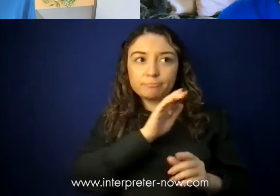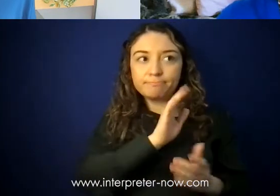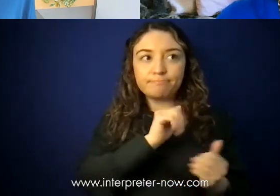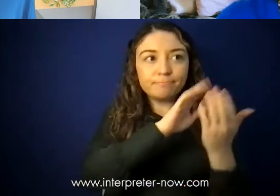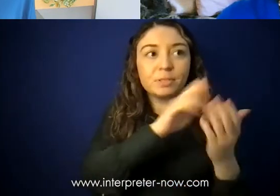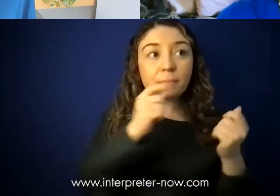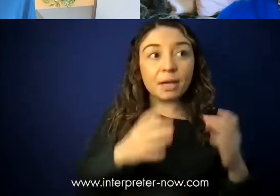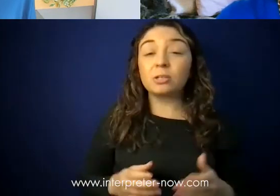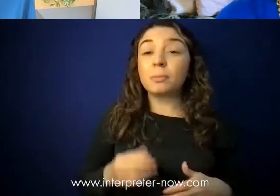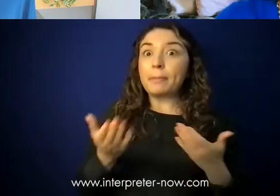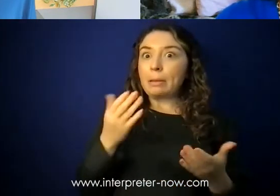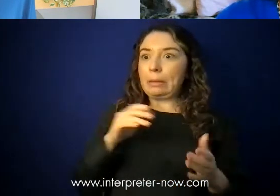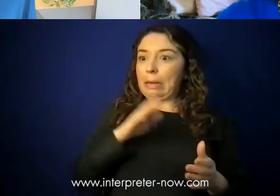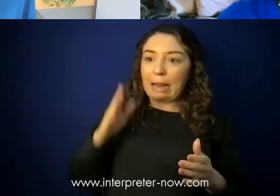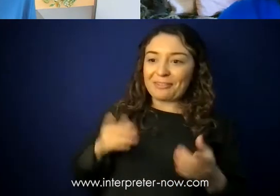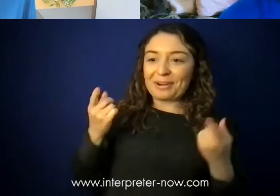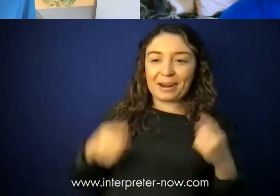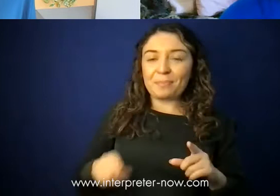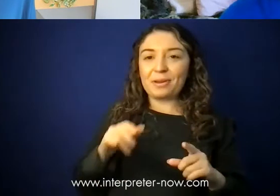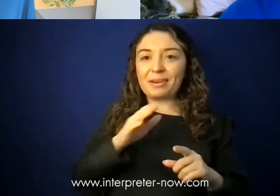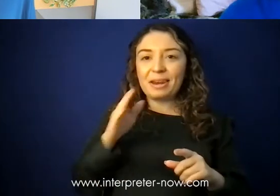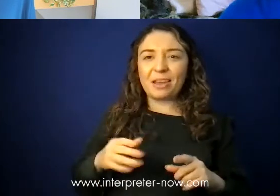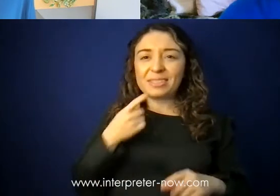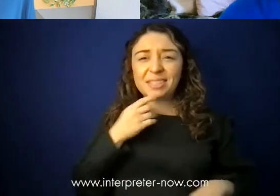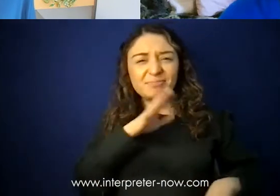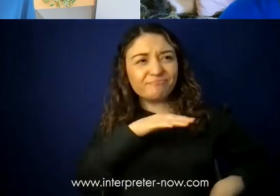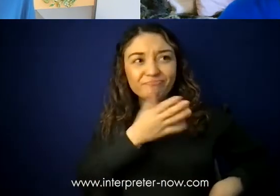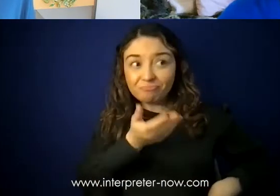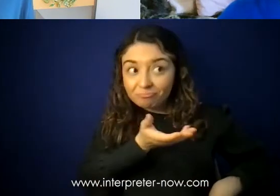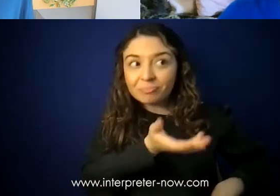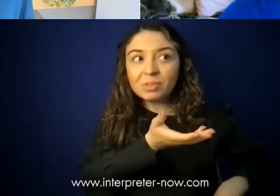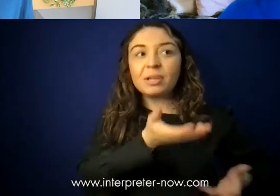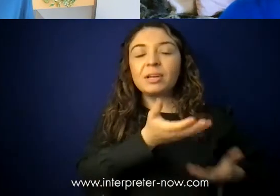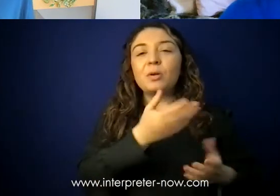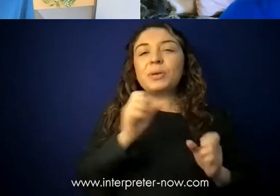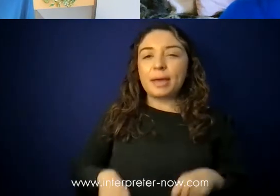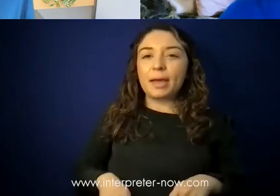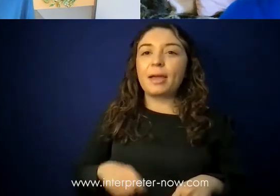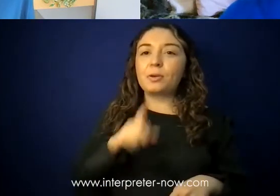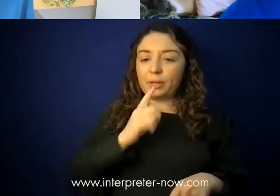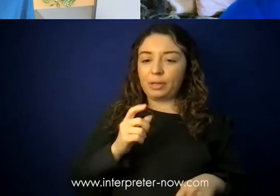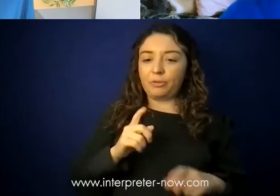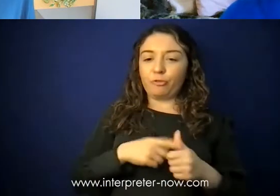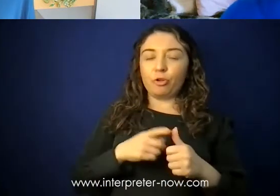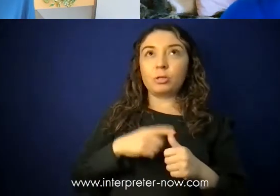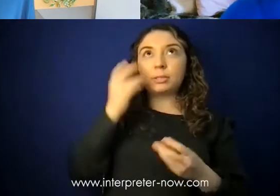we've never checked in or we've never called someone out, is we can really think about what we might want to say.